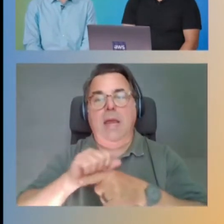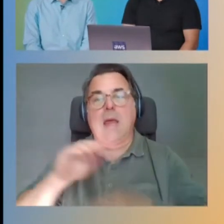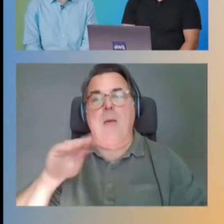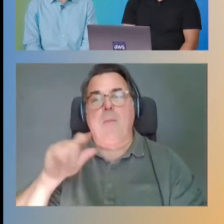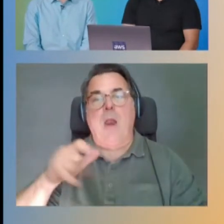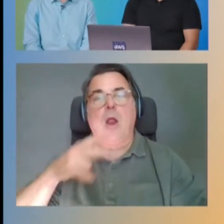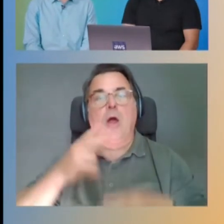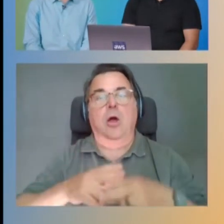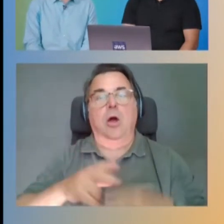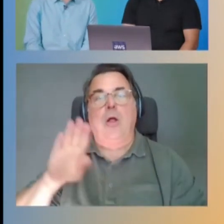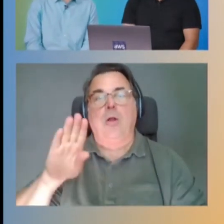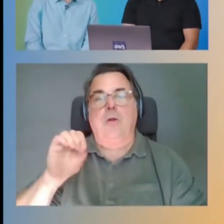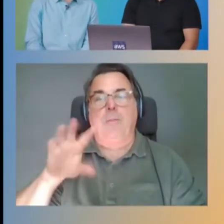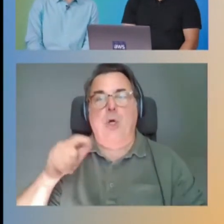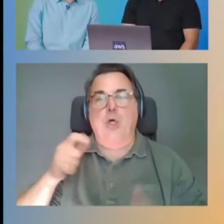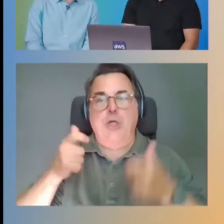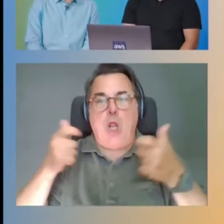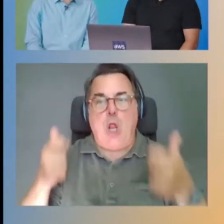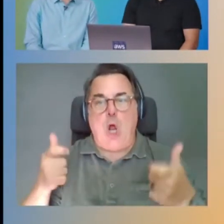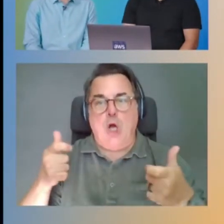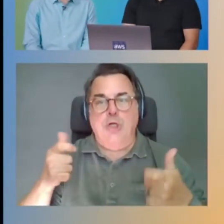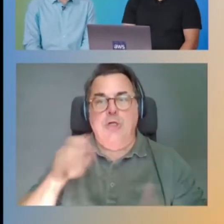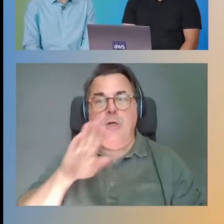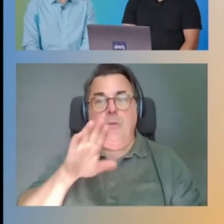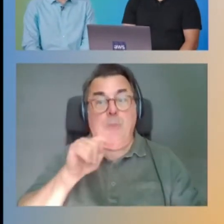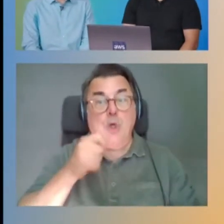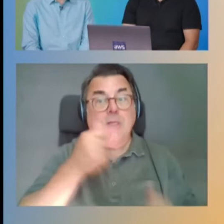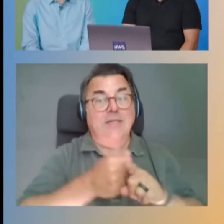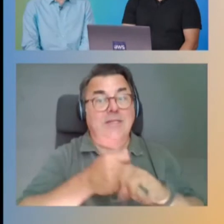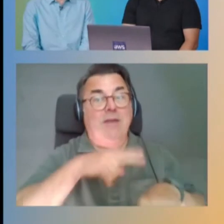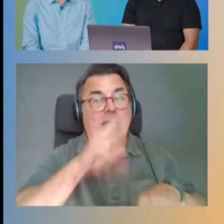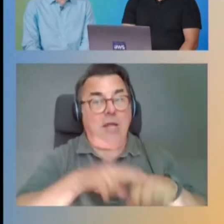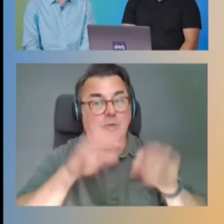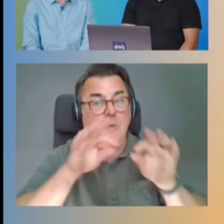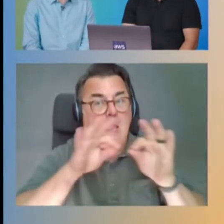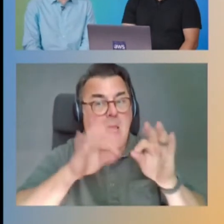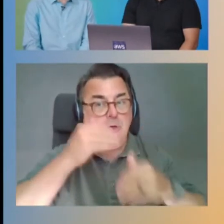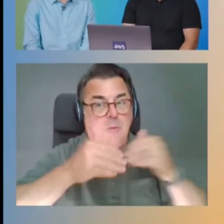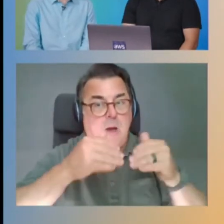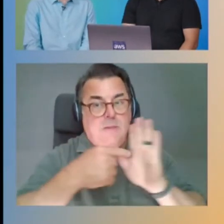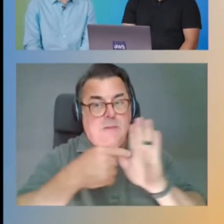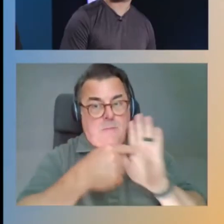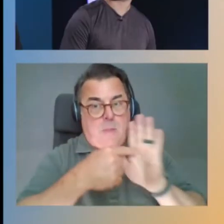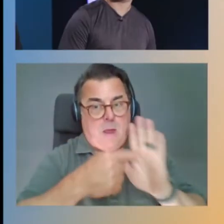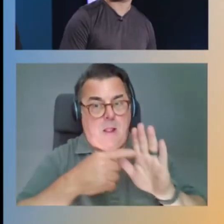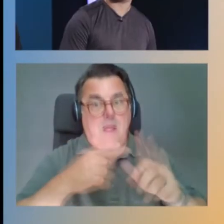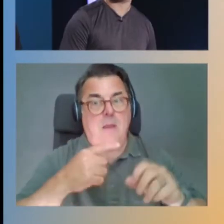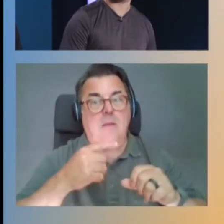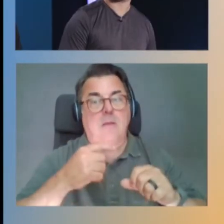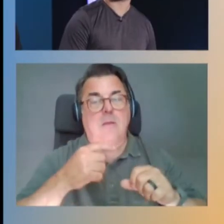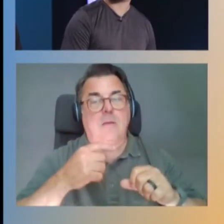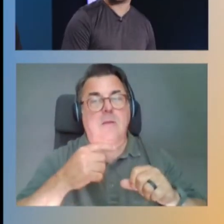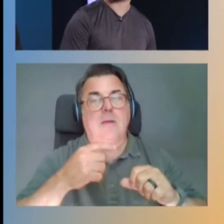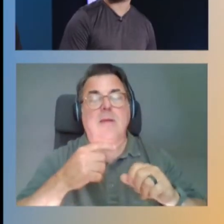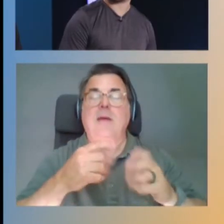and BERT is a natural language processing model that achieved state of the art results across a couple